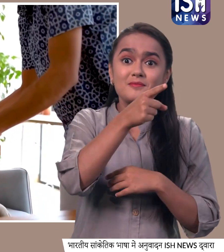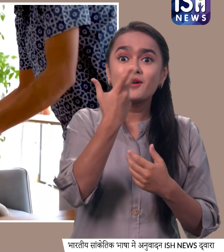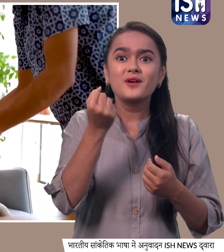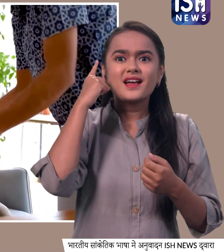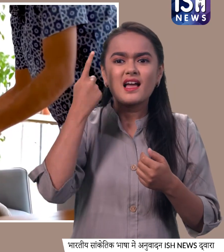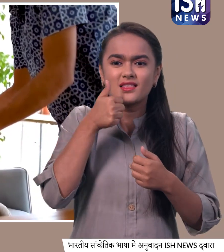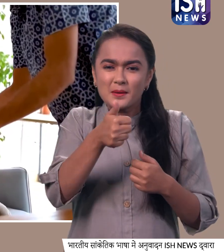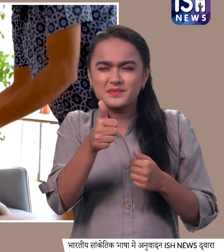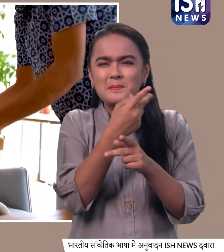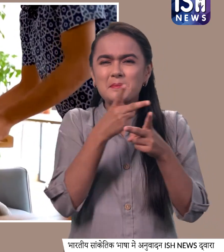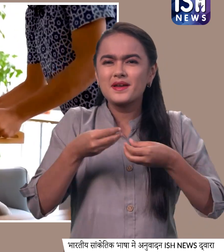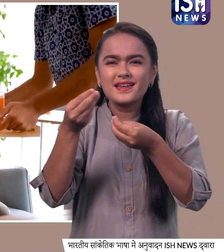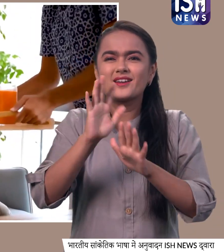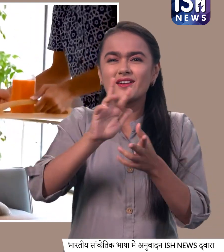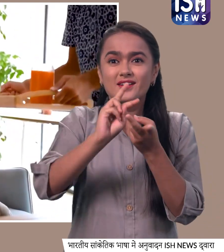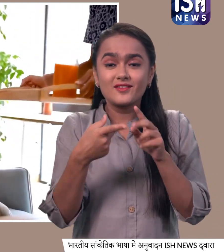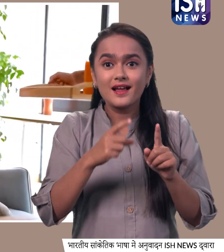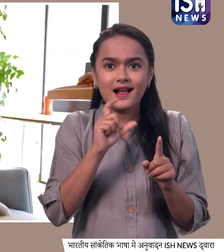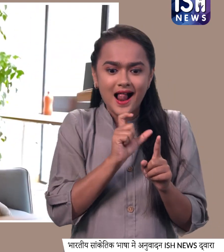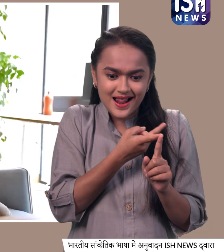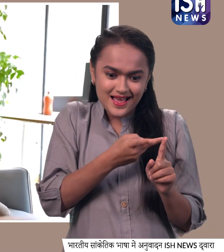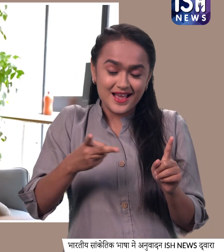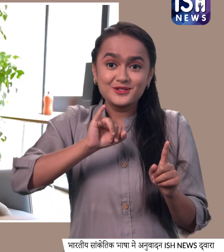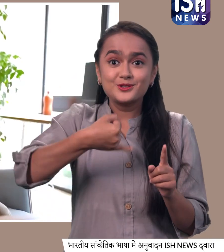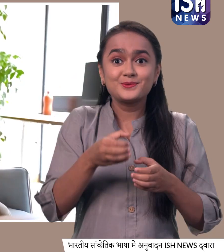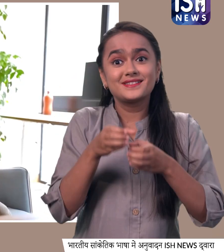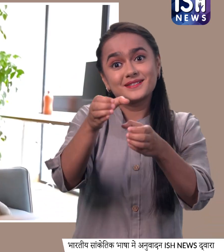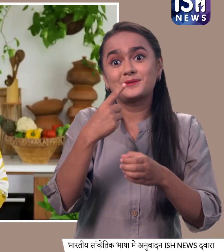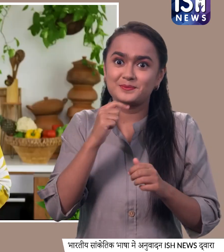then you can serve these colourful juices instead of serving them soft drinks